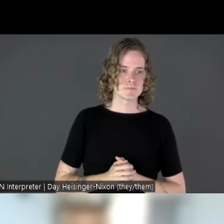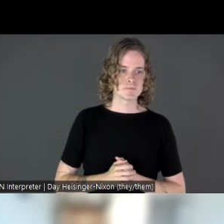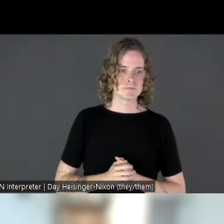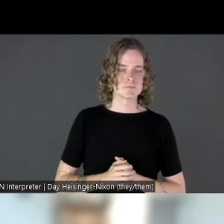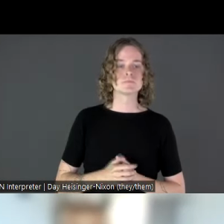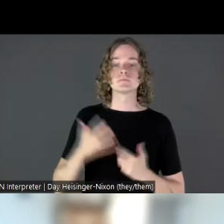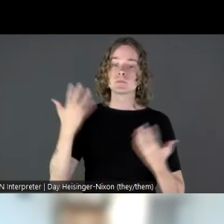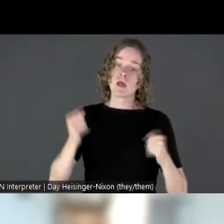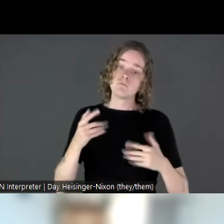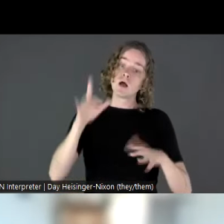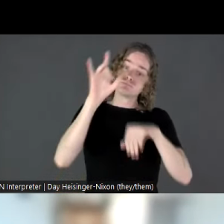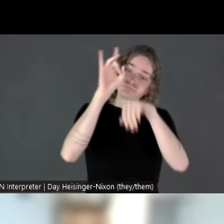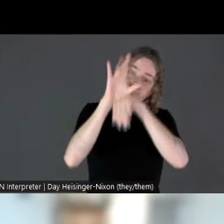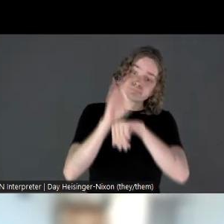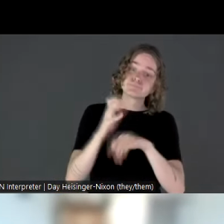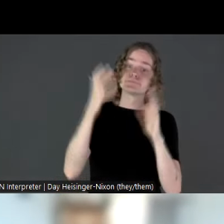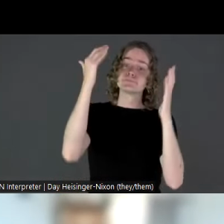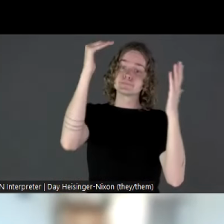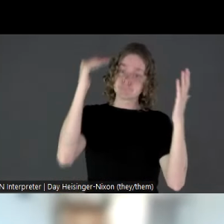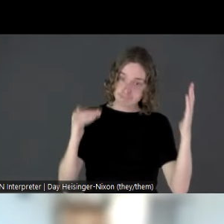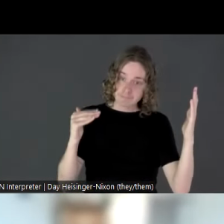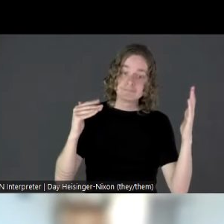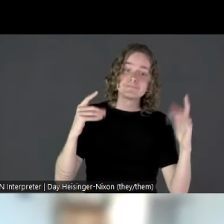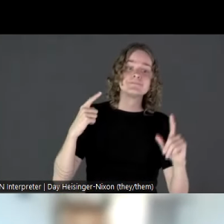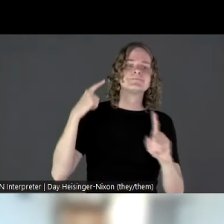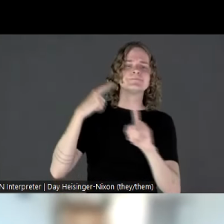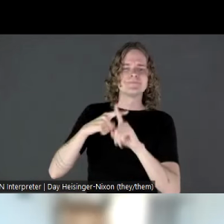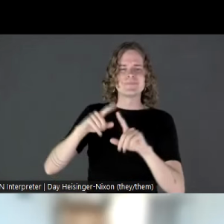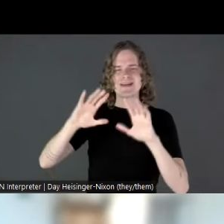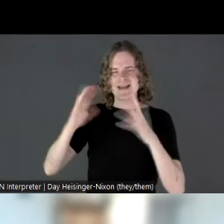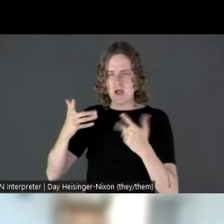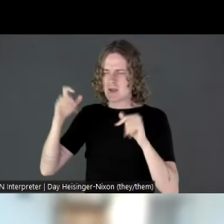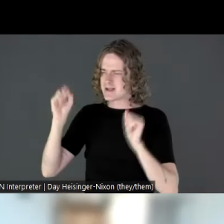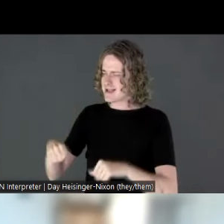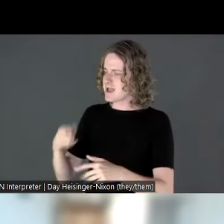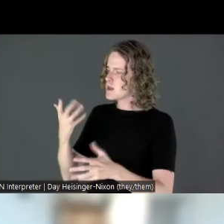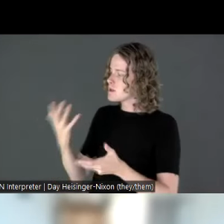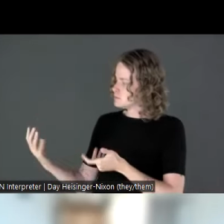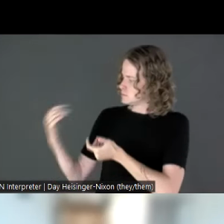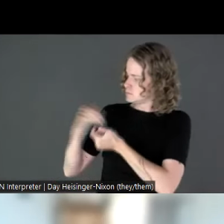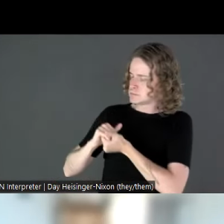and practically engage with organizations of persons with disabilities in humanitarian action.